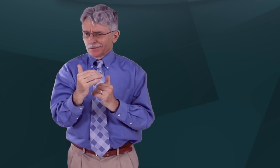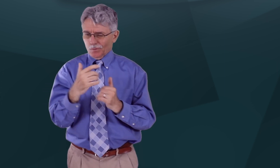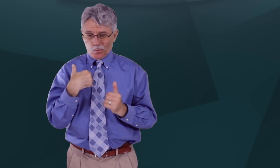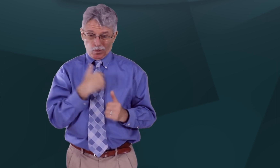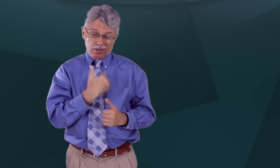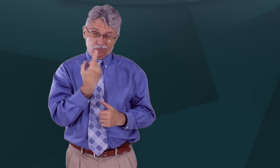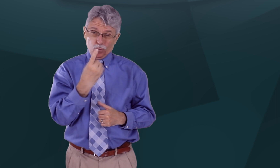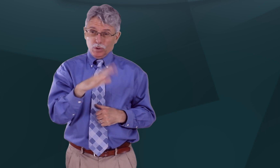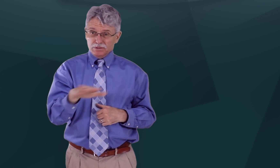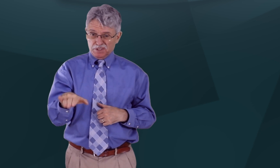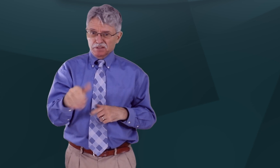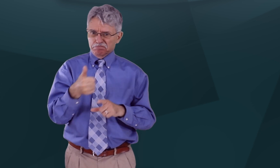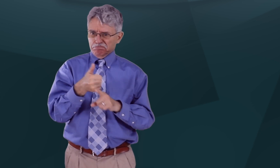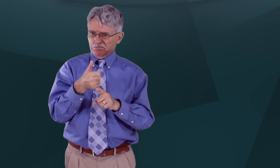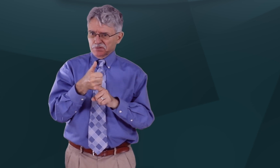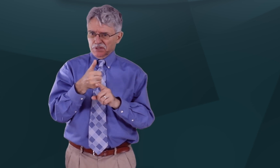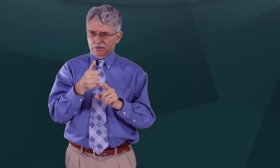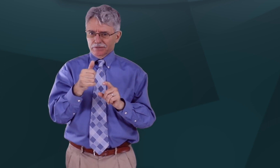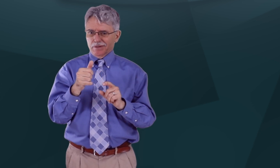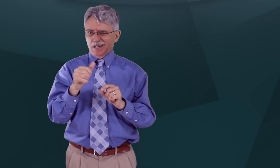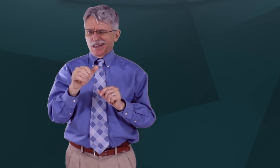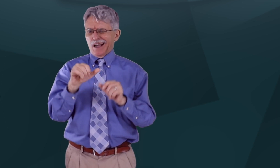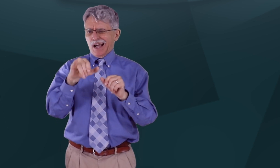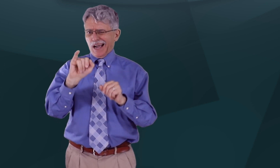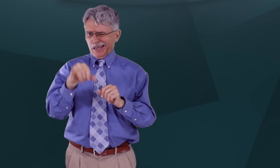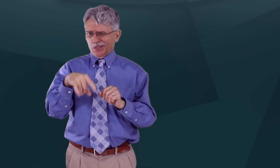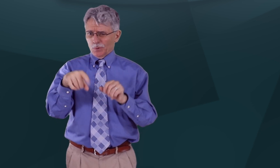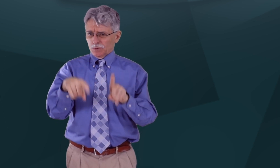We have one child who, you know, her intellectual --